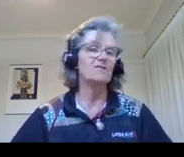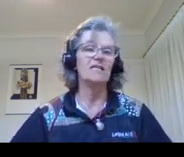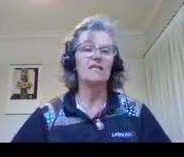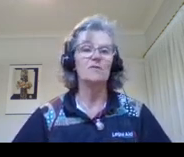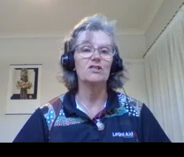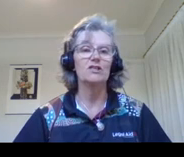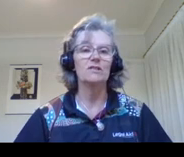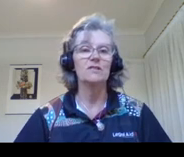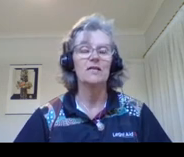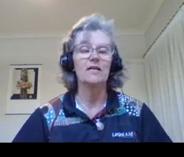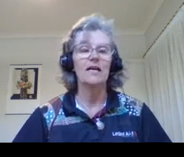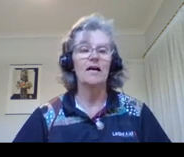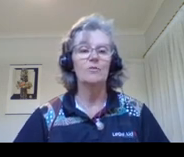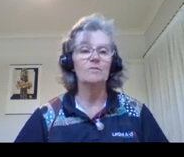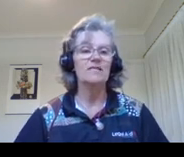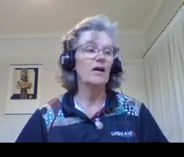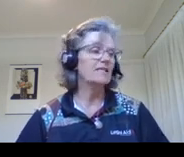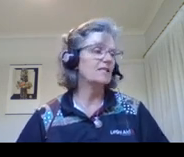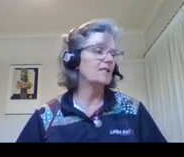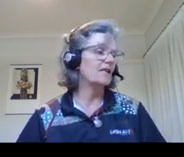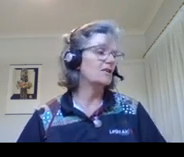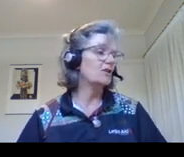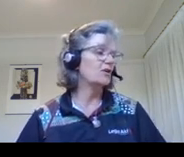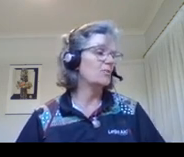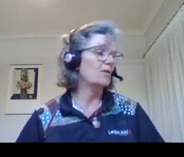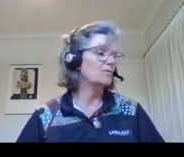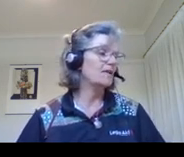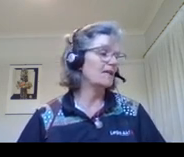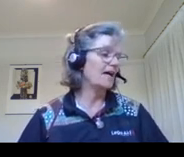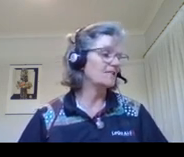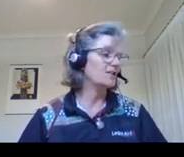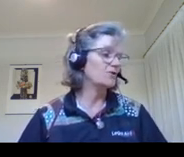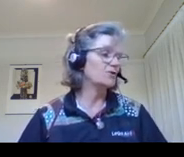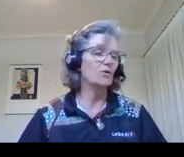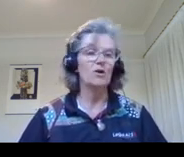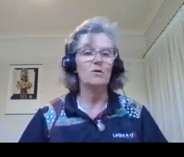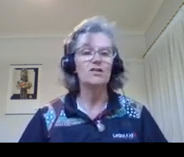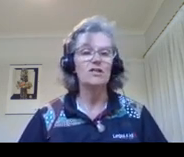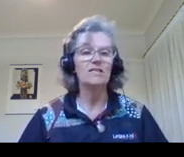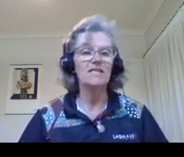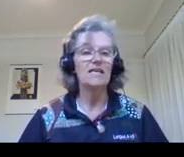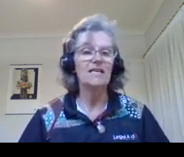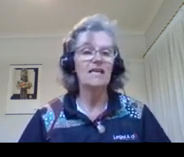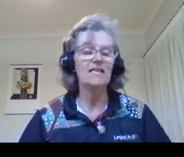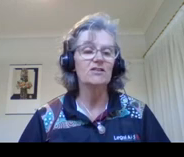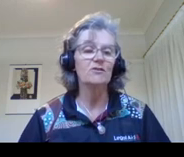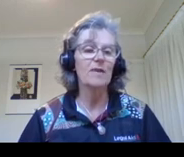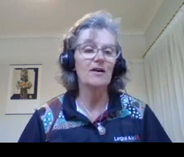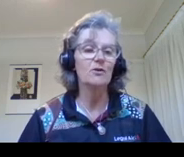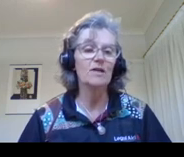commission website then you can probably ask those sort of questions and get an answer about cookies